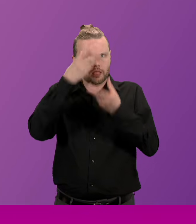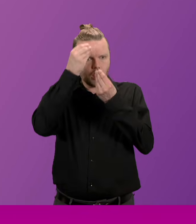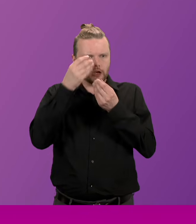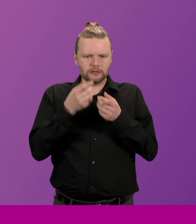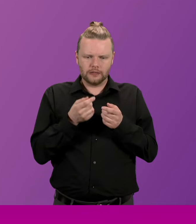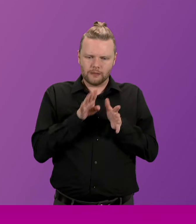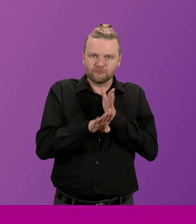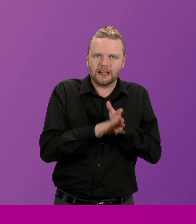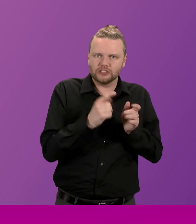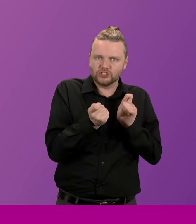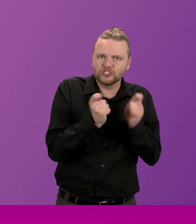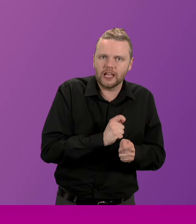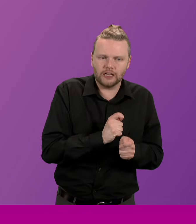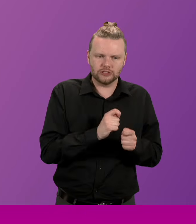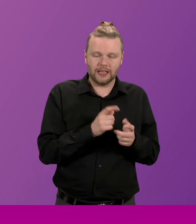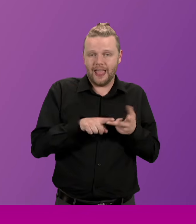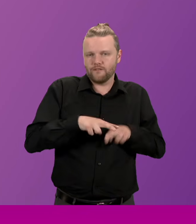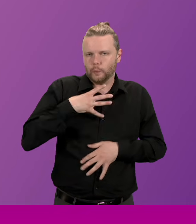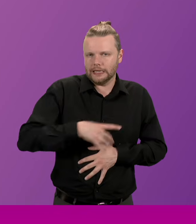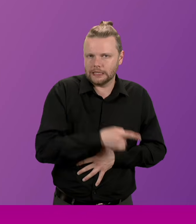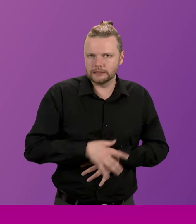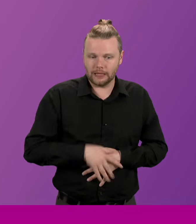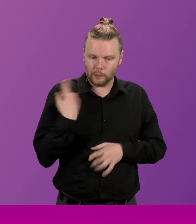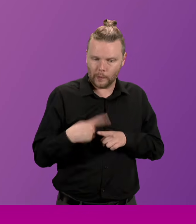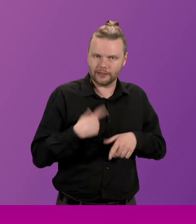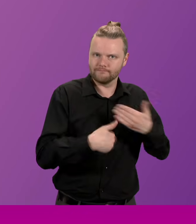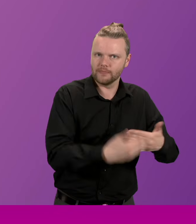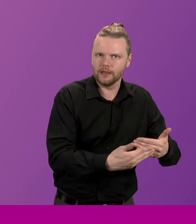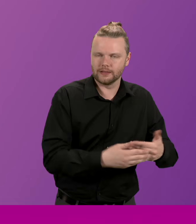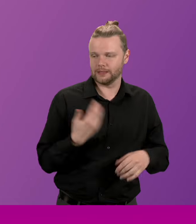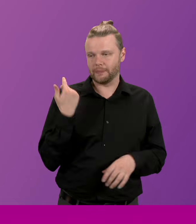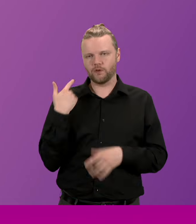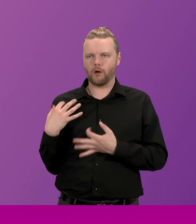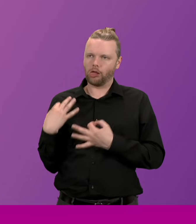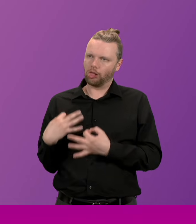practice—should that be necessary—at a much swifter pace than we have done up until now.